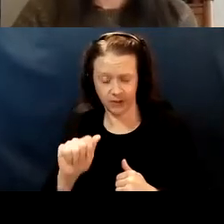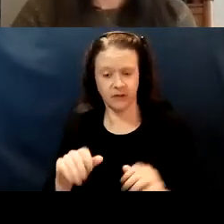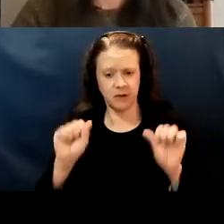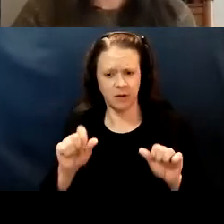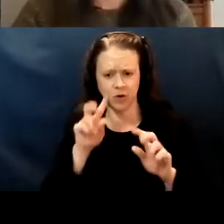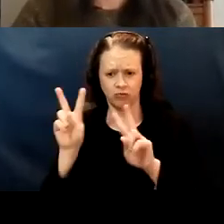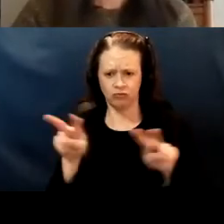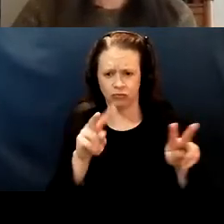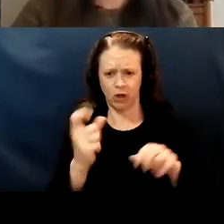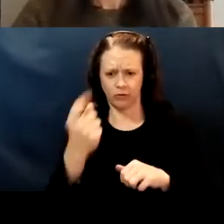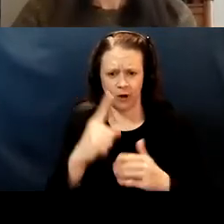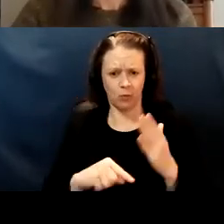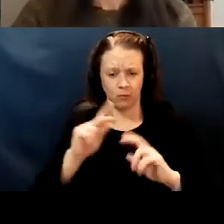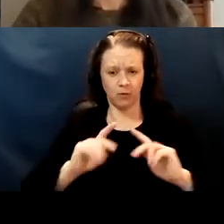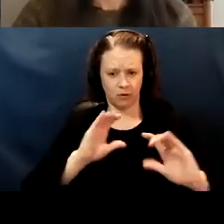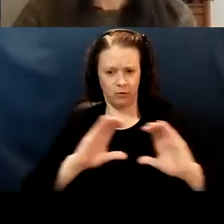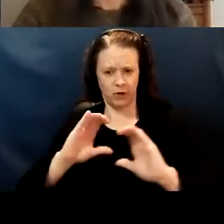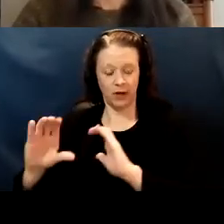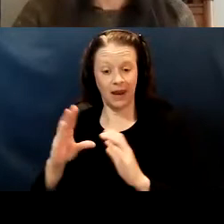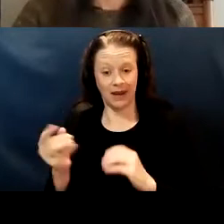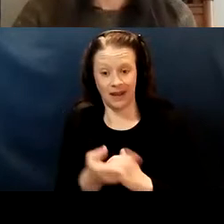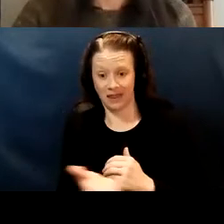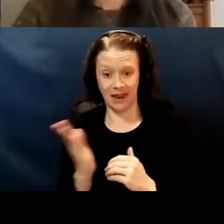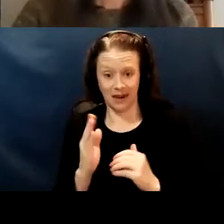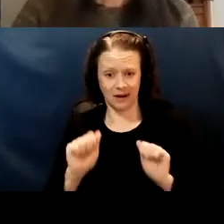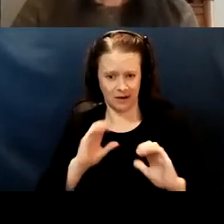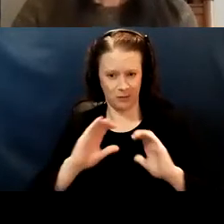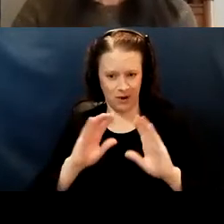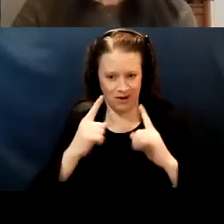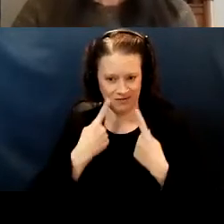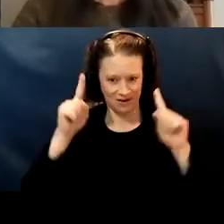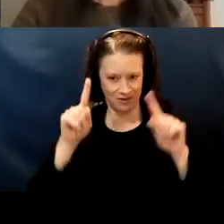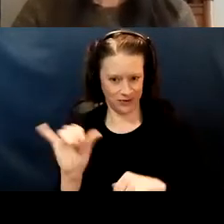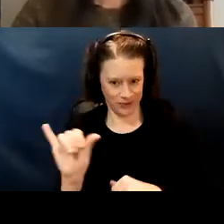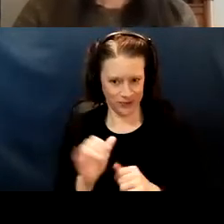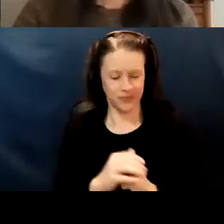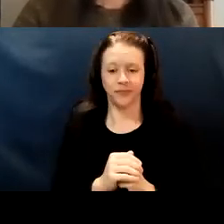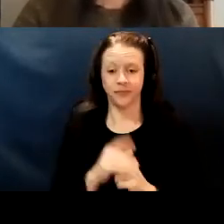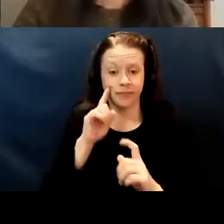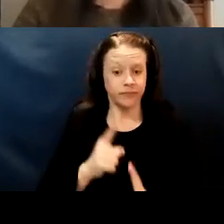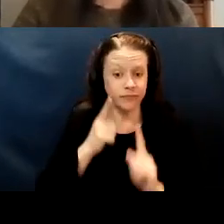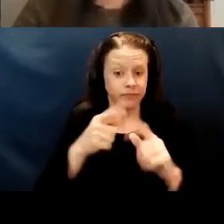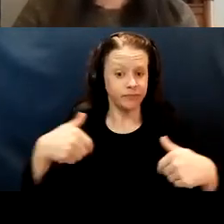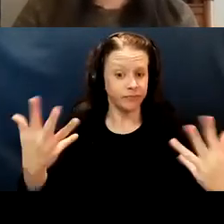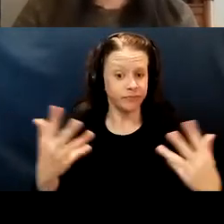conveyed and can communicate effectively. The goal here is to ensure that communication